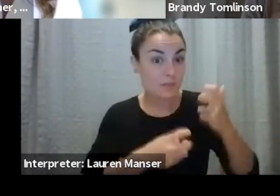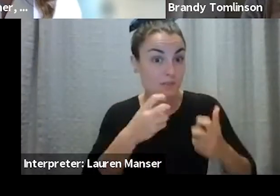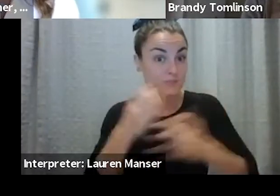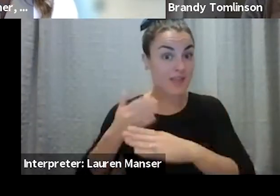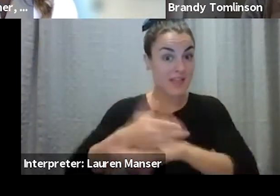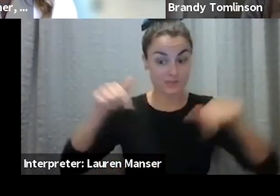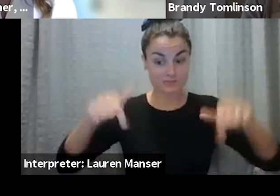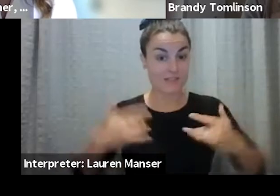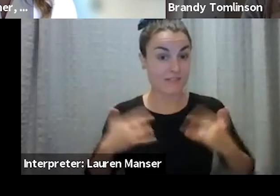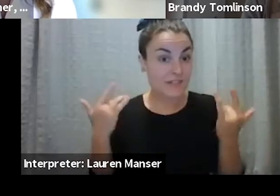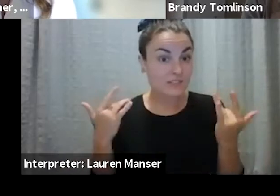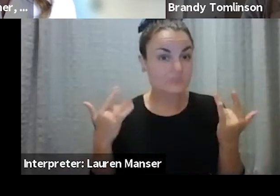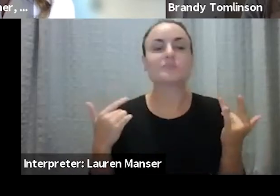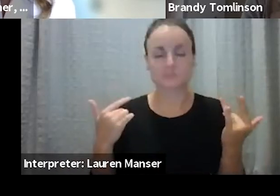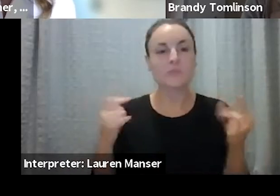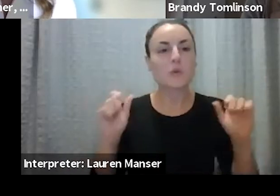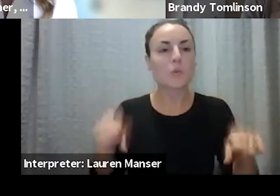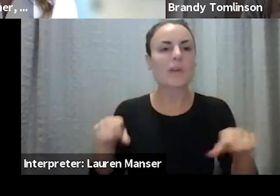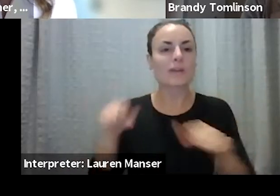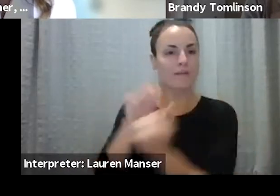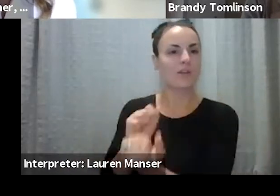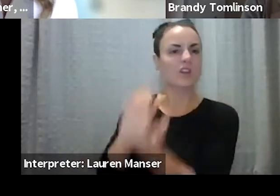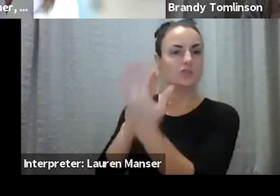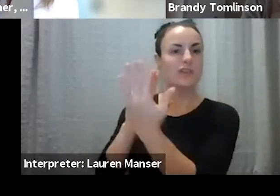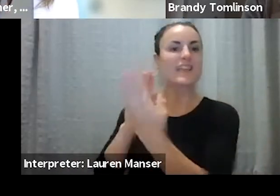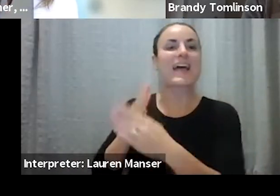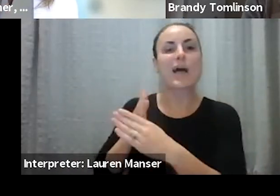we will address them in post-production for a library, and we'll send those videos out,